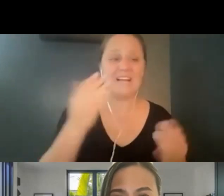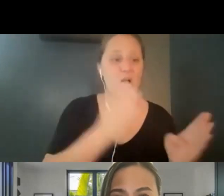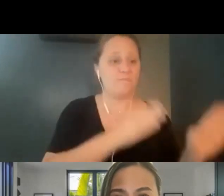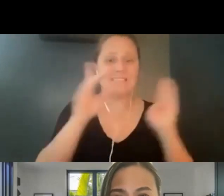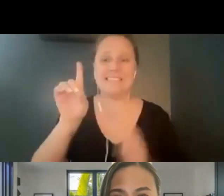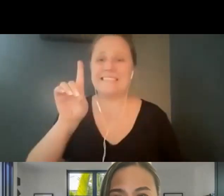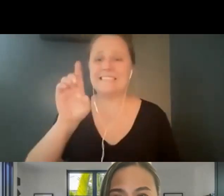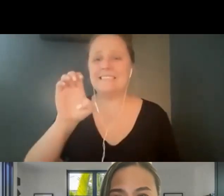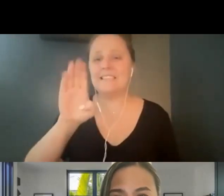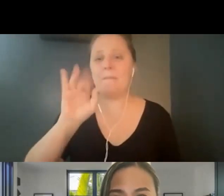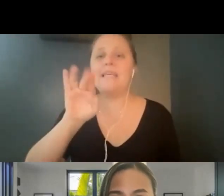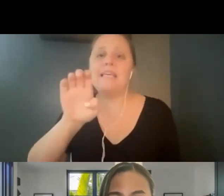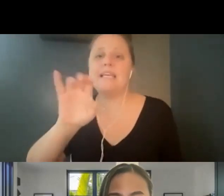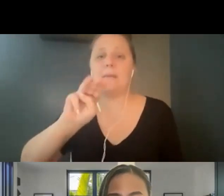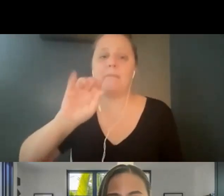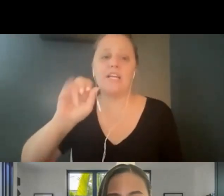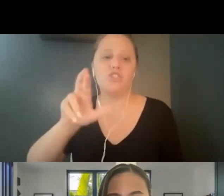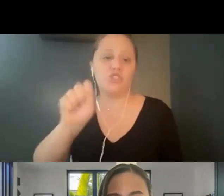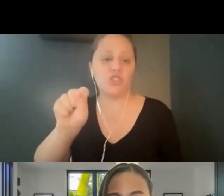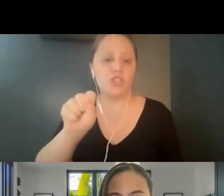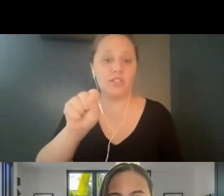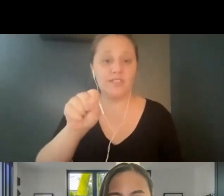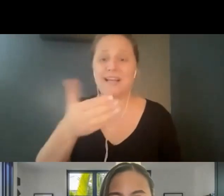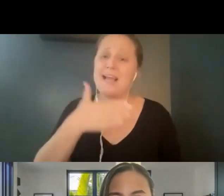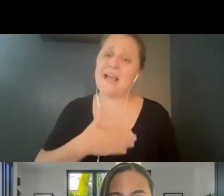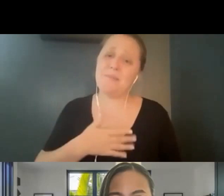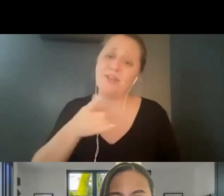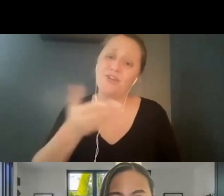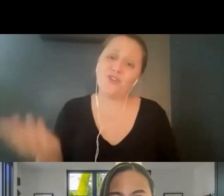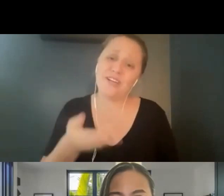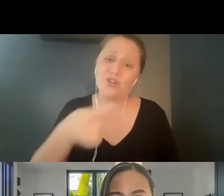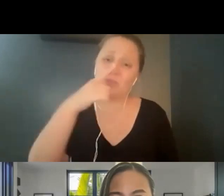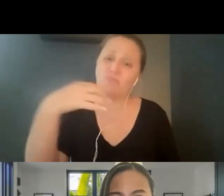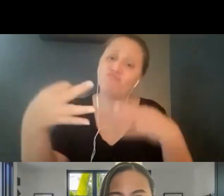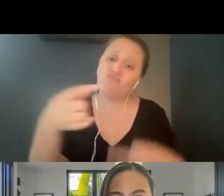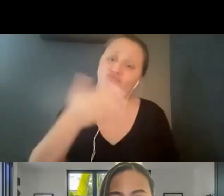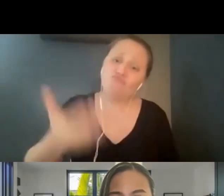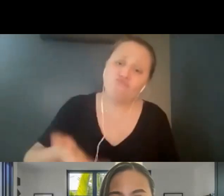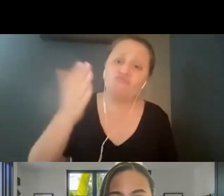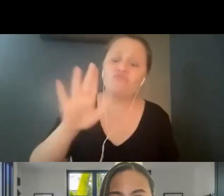Majors. Debbie, we're glad you're here with us if you could tell us a little bit about you and your journey in accessibility.